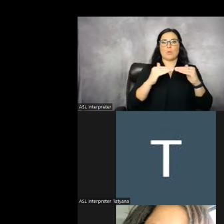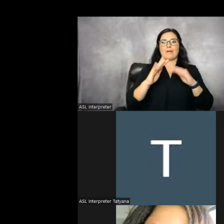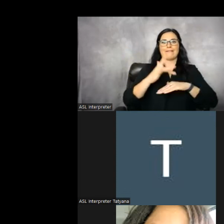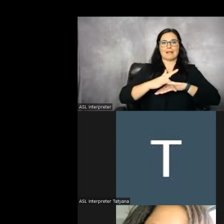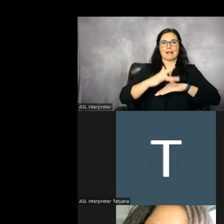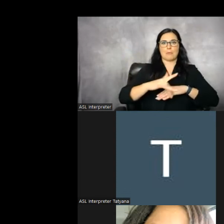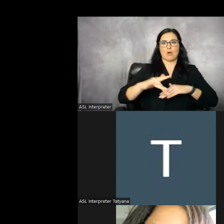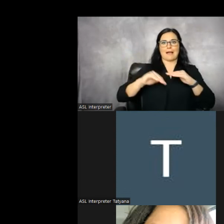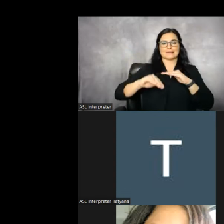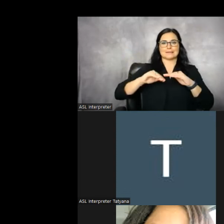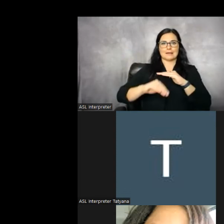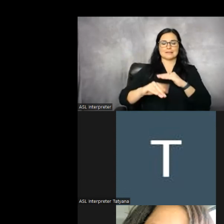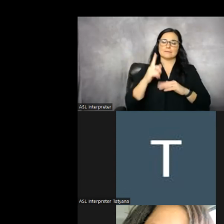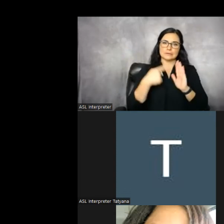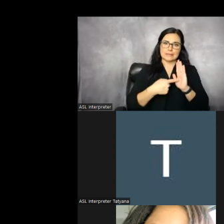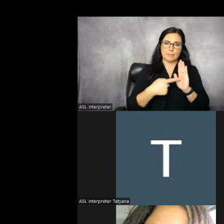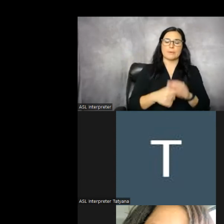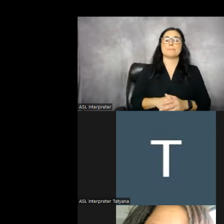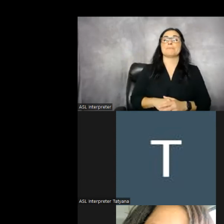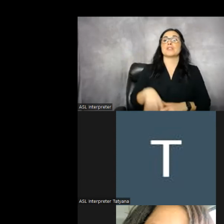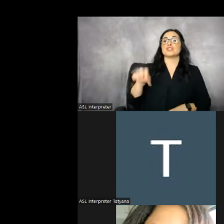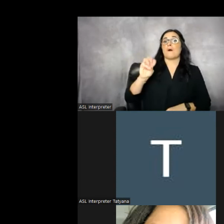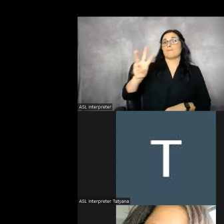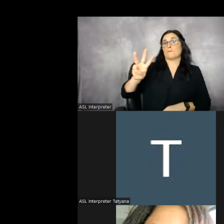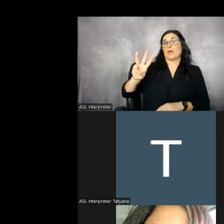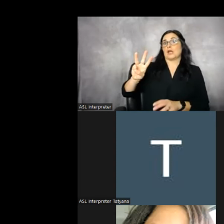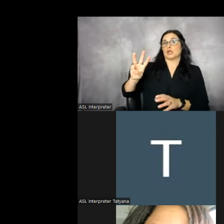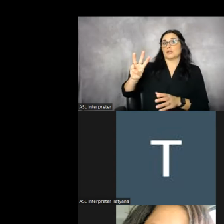a software package that's available online,